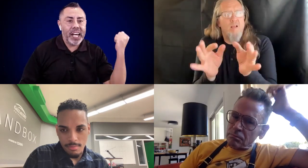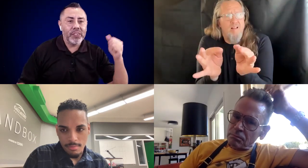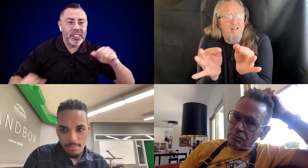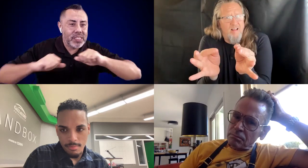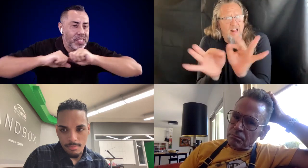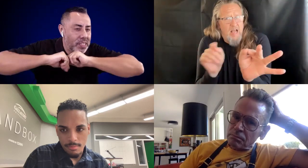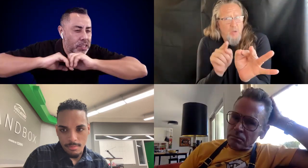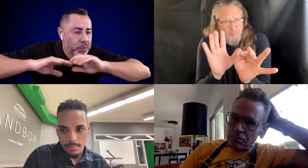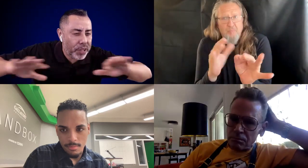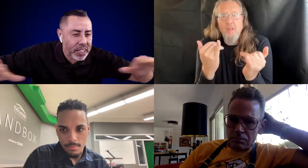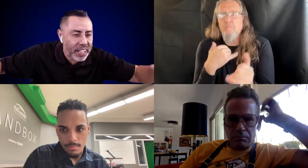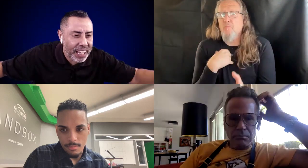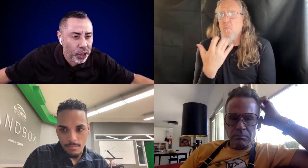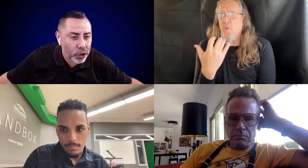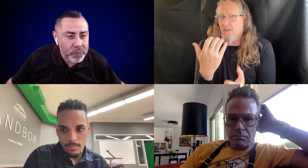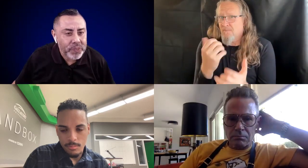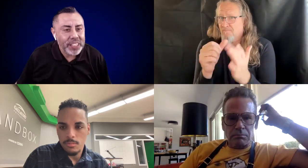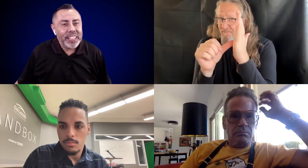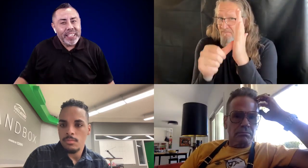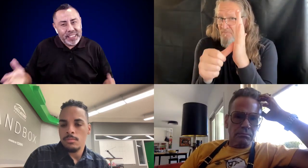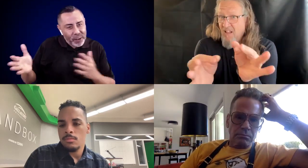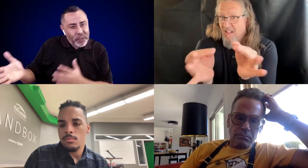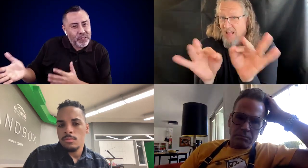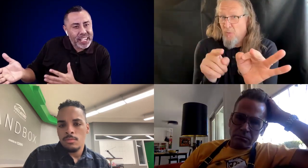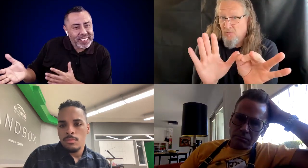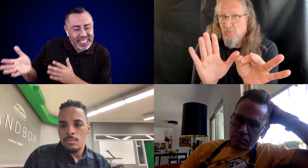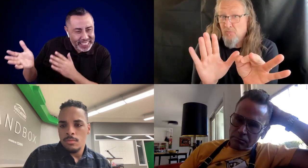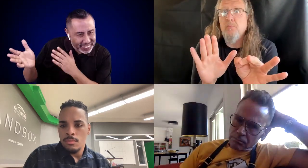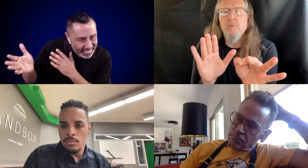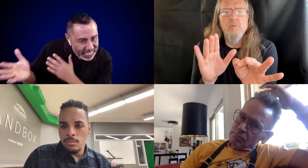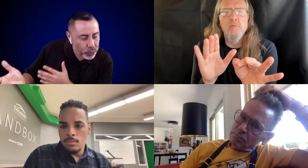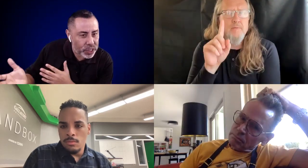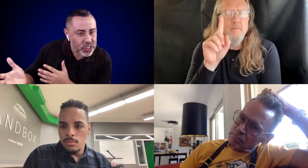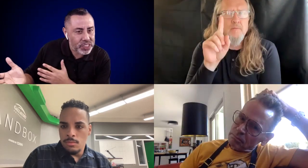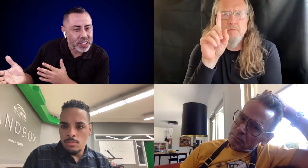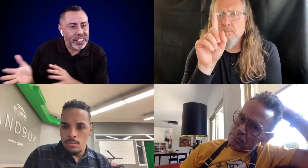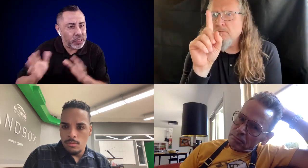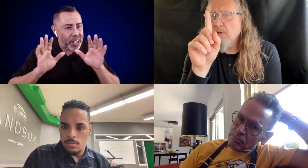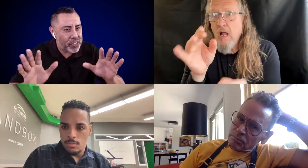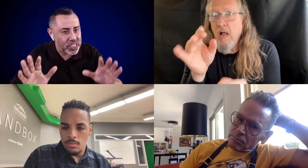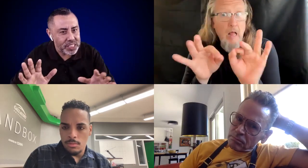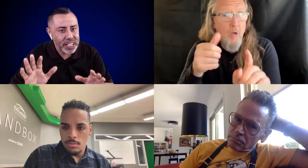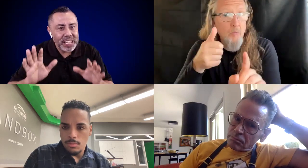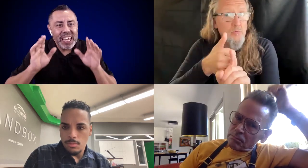You see the seeds spread in the air that reflects language, and that's my emphasis.